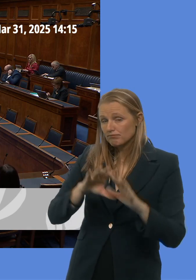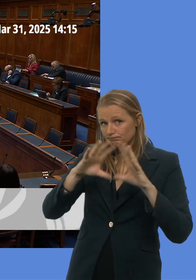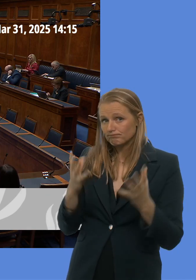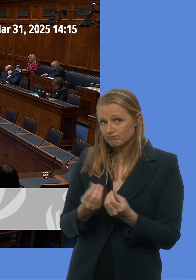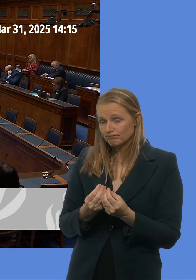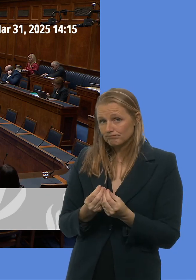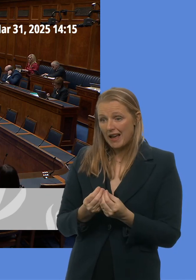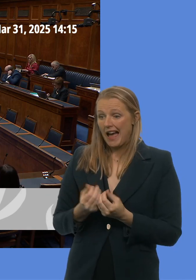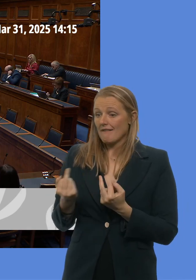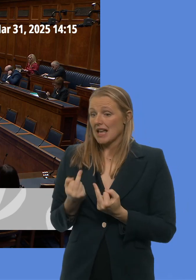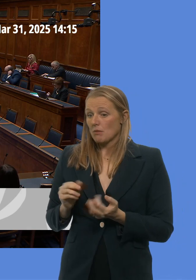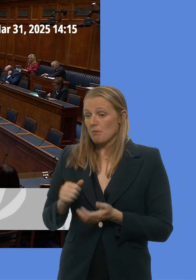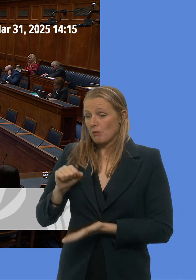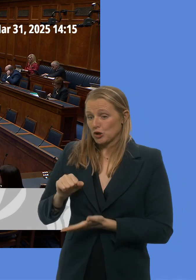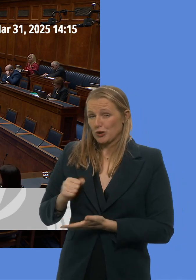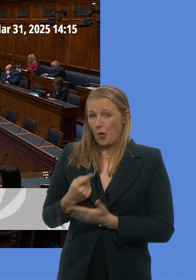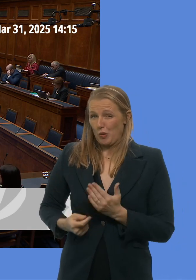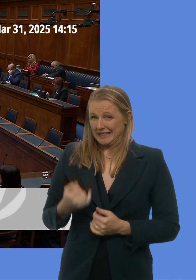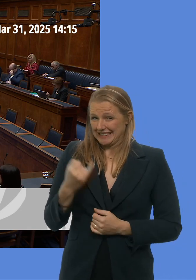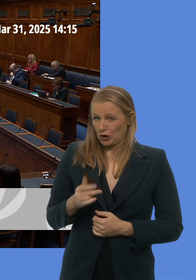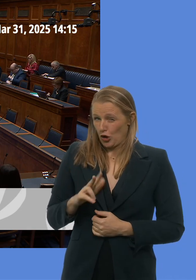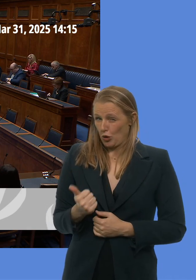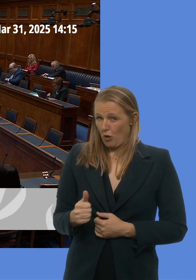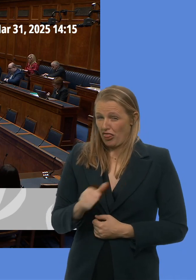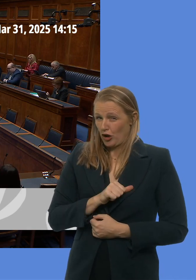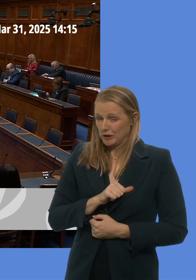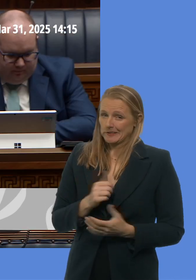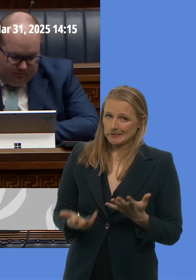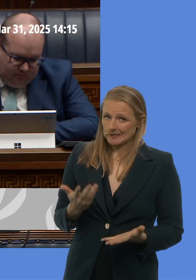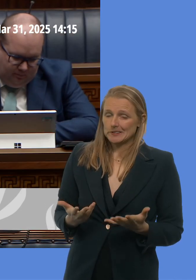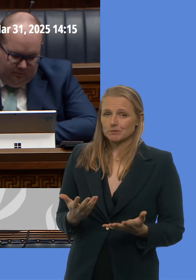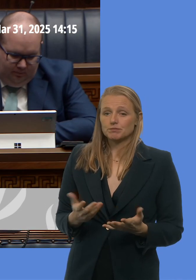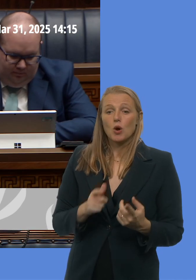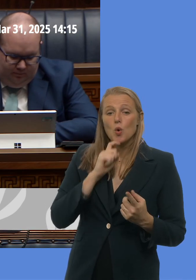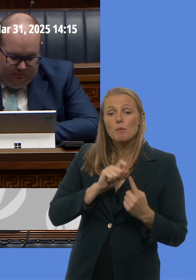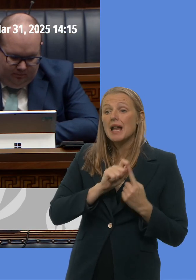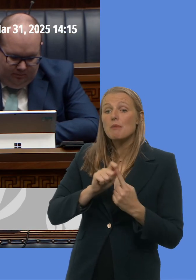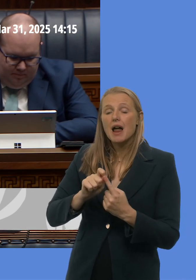available budget of just £631,000. Applicants have now been informed of the outcomes